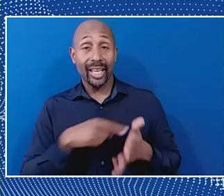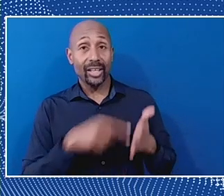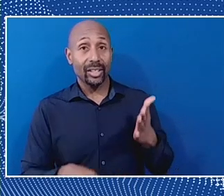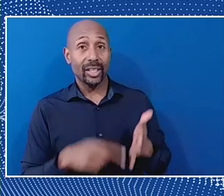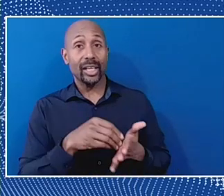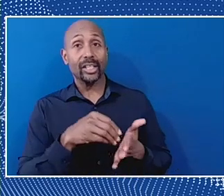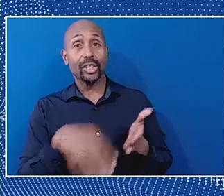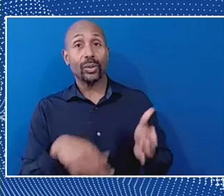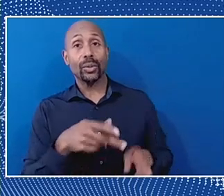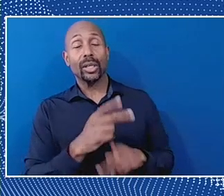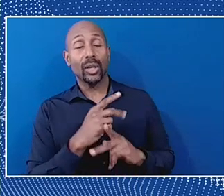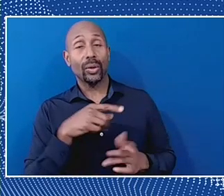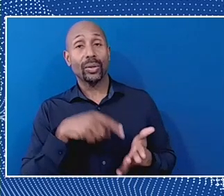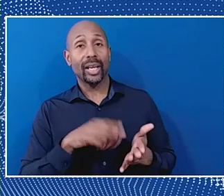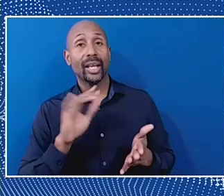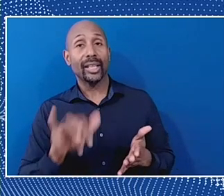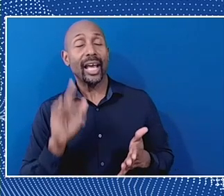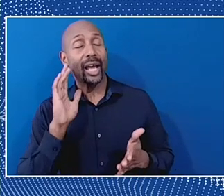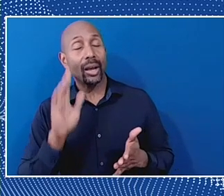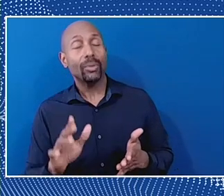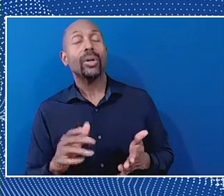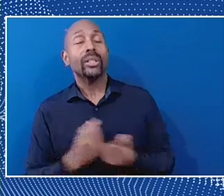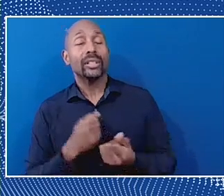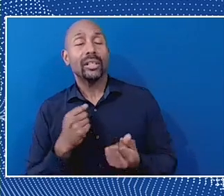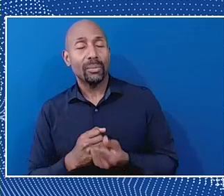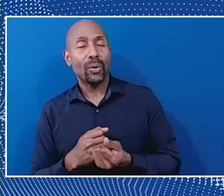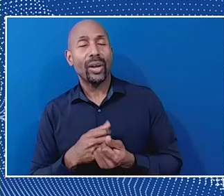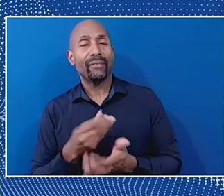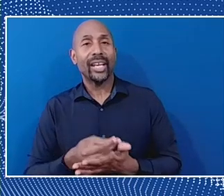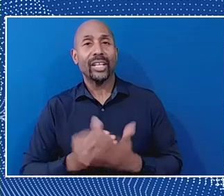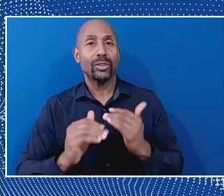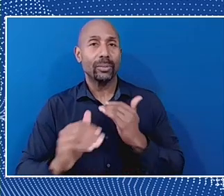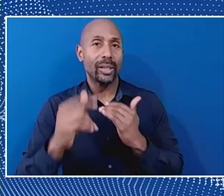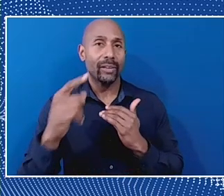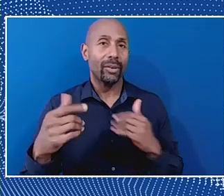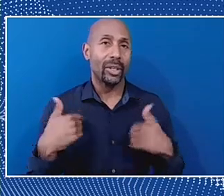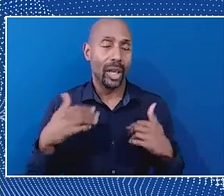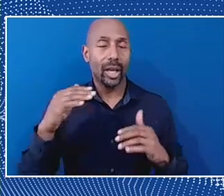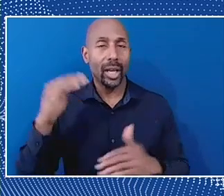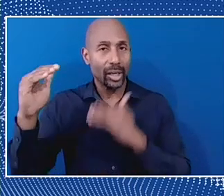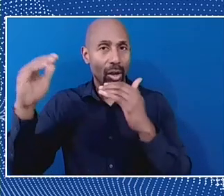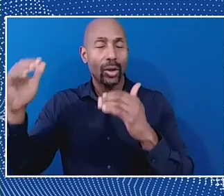stability of young adults, families like- families and student borrowers like